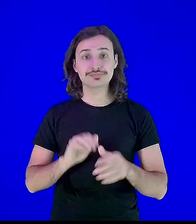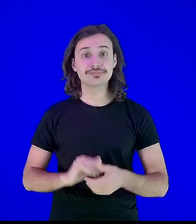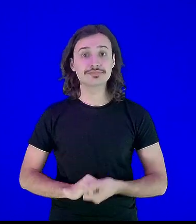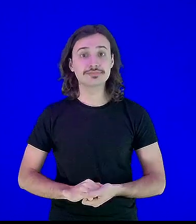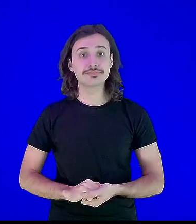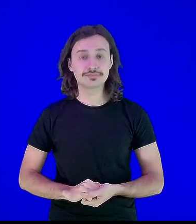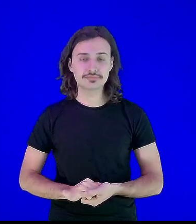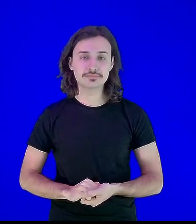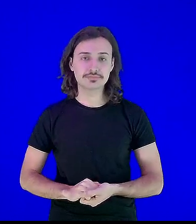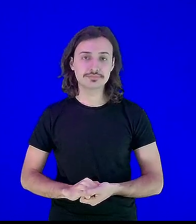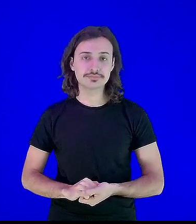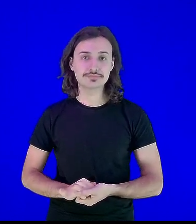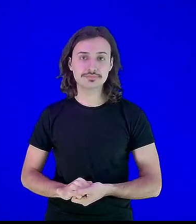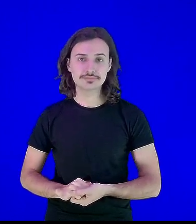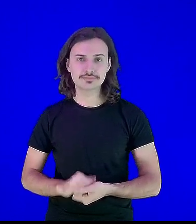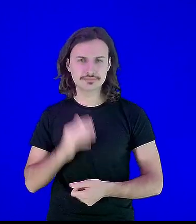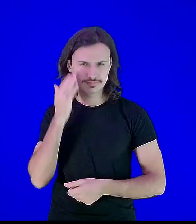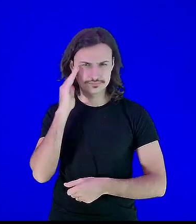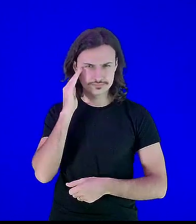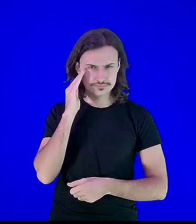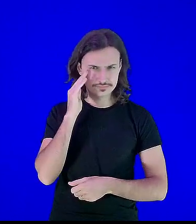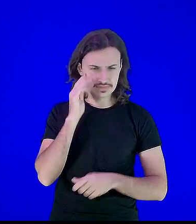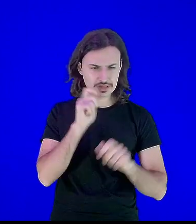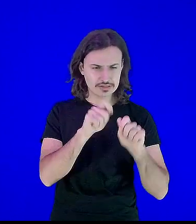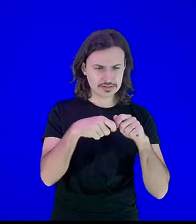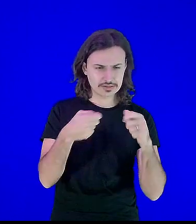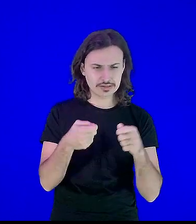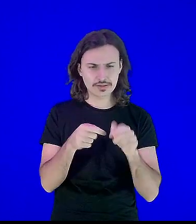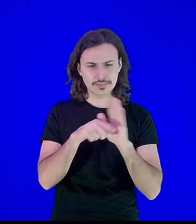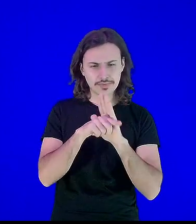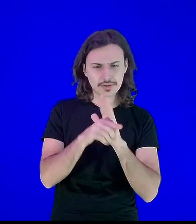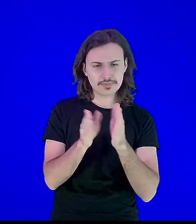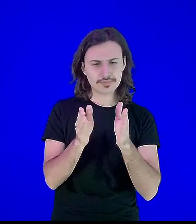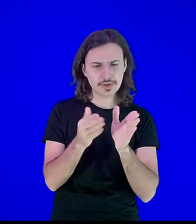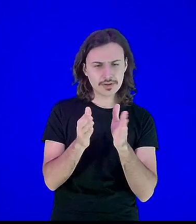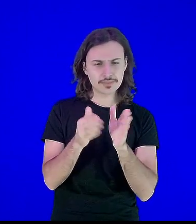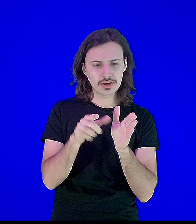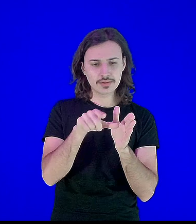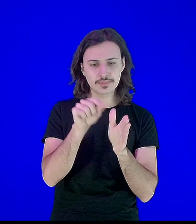I like this one right well, I want to add some punctuations here